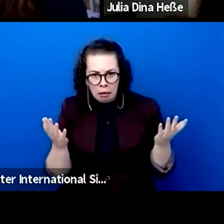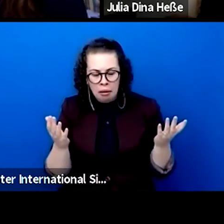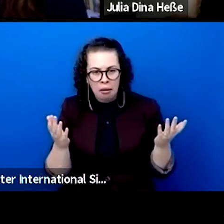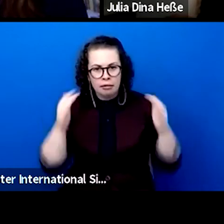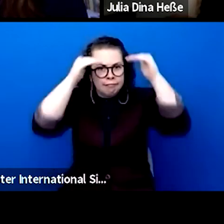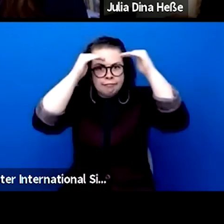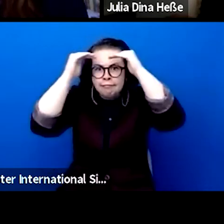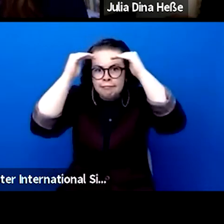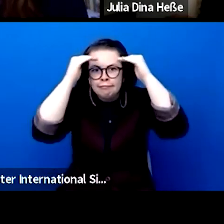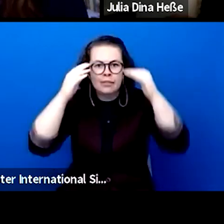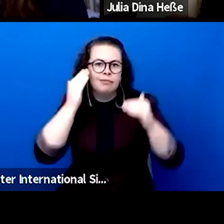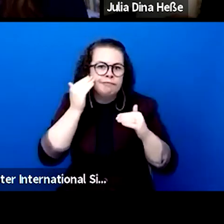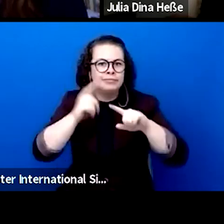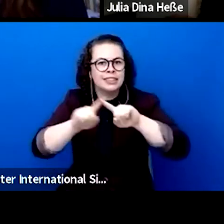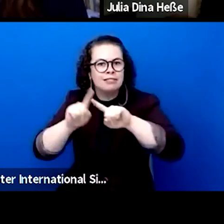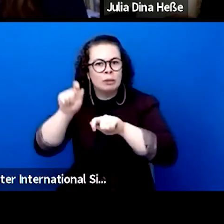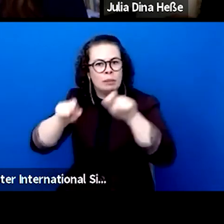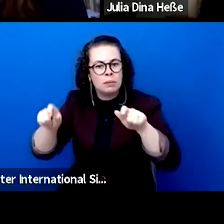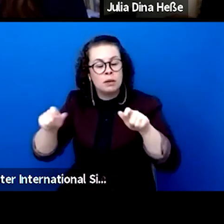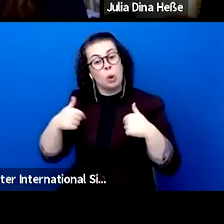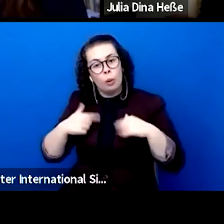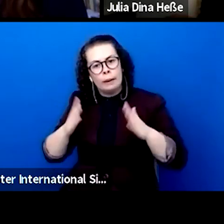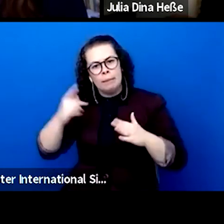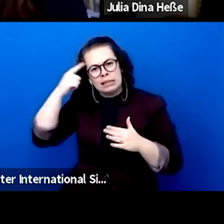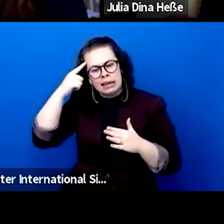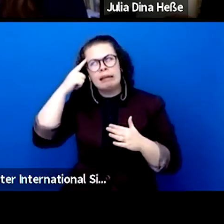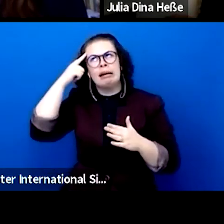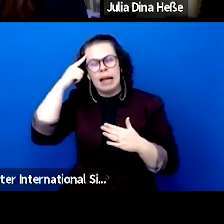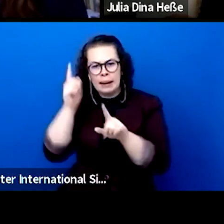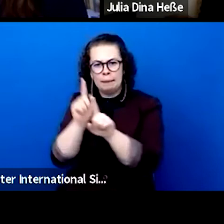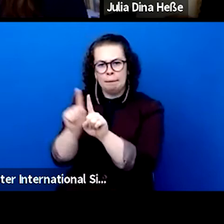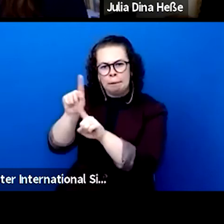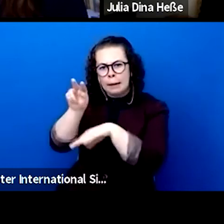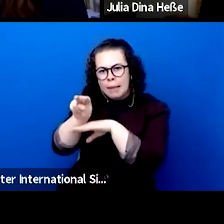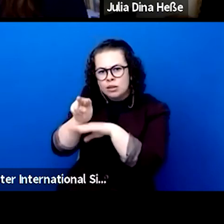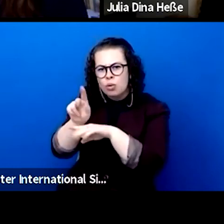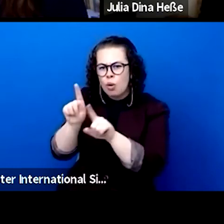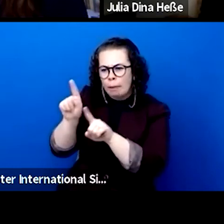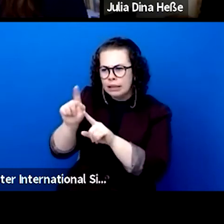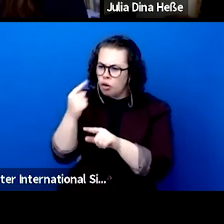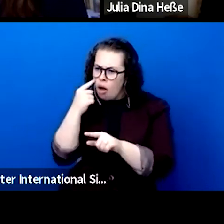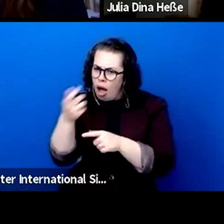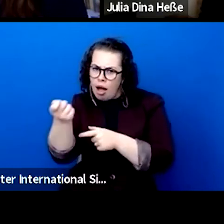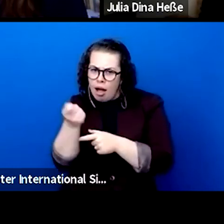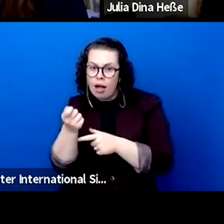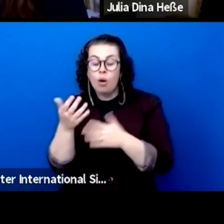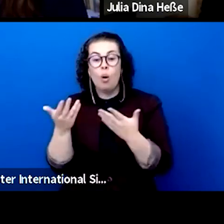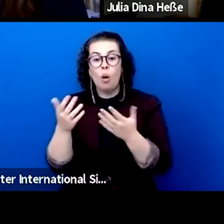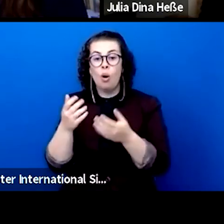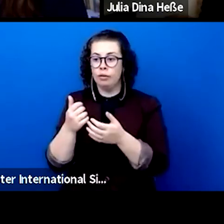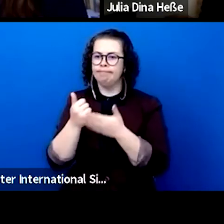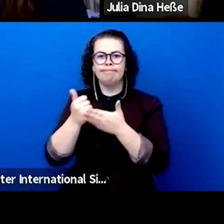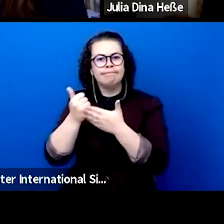writing programs and we can create educations or I mean ways for people to come into the